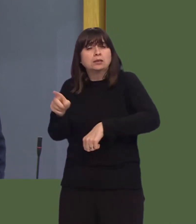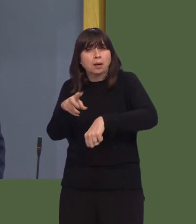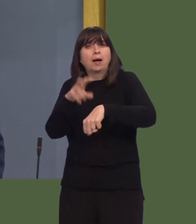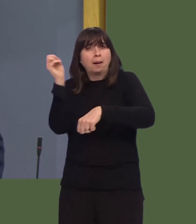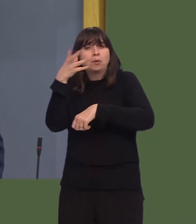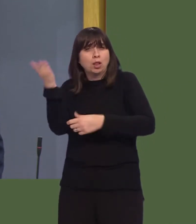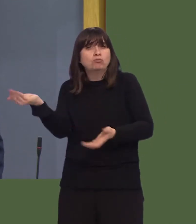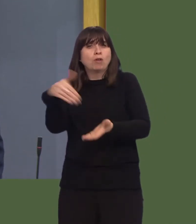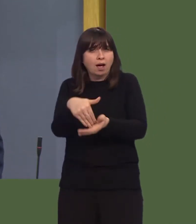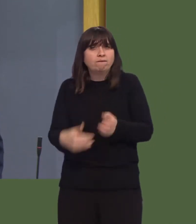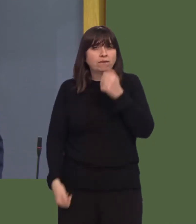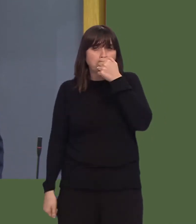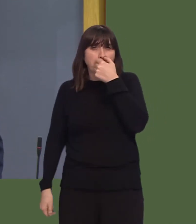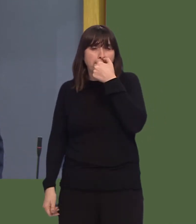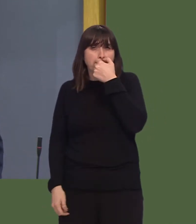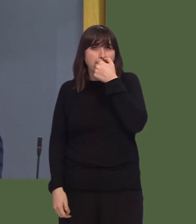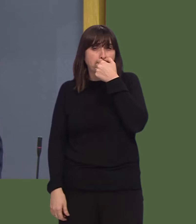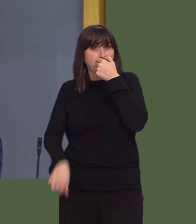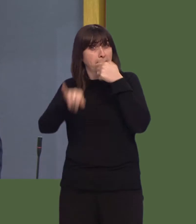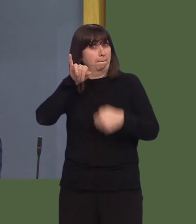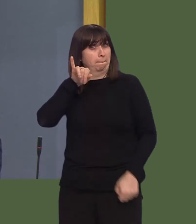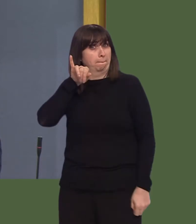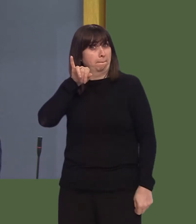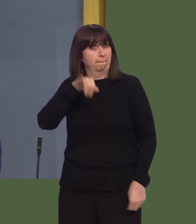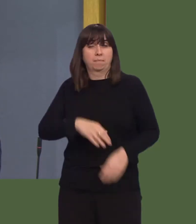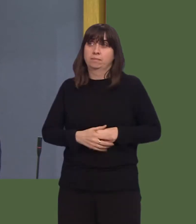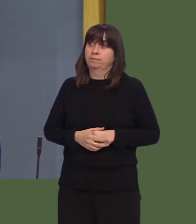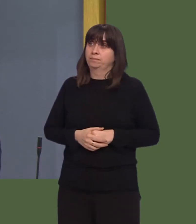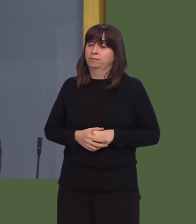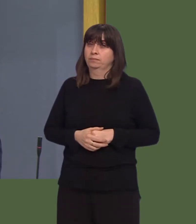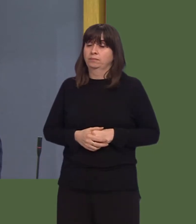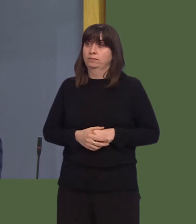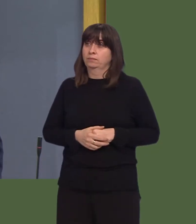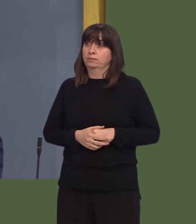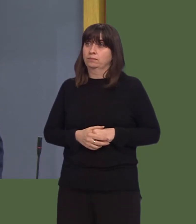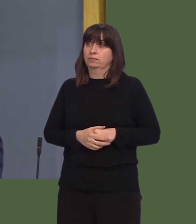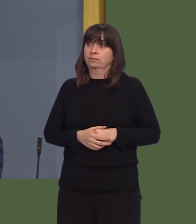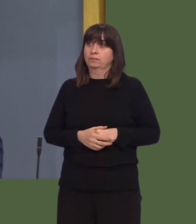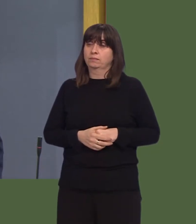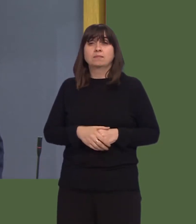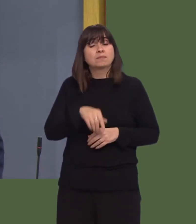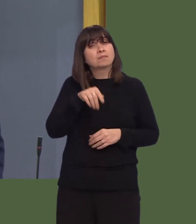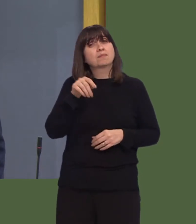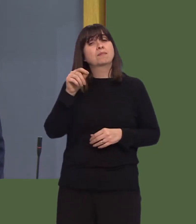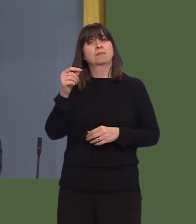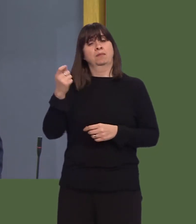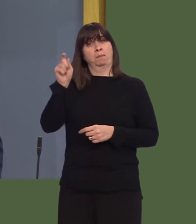Now, this is really quite awful, and I think that the person who contacted me doesn't usually